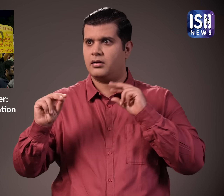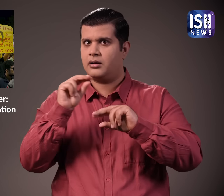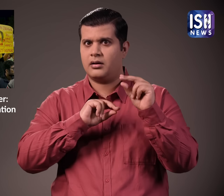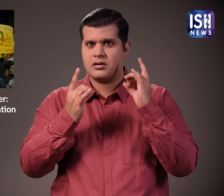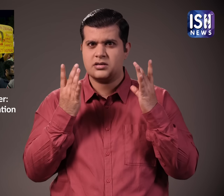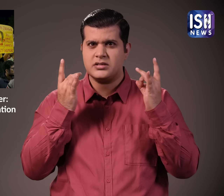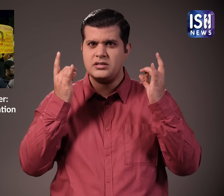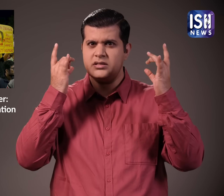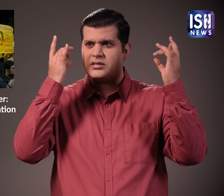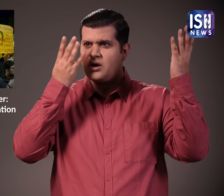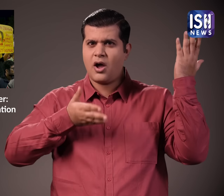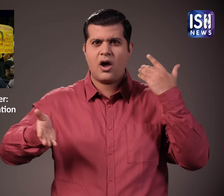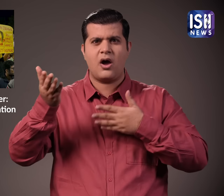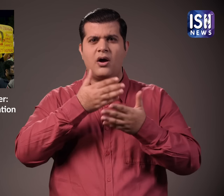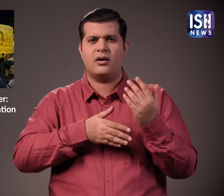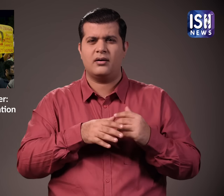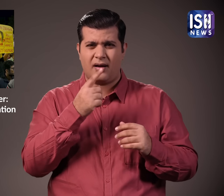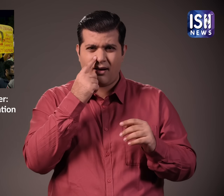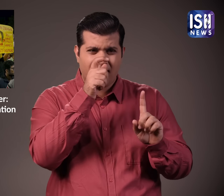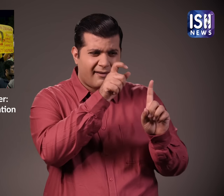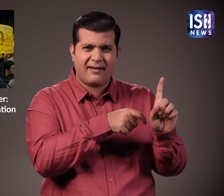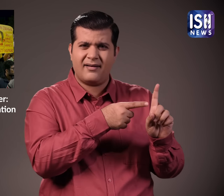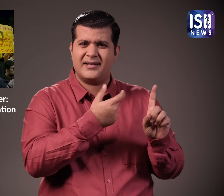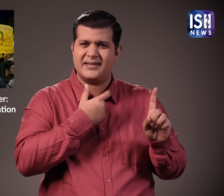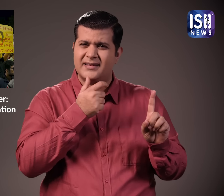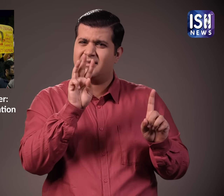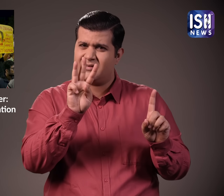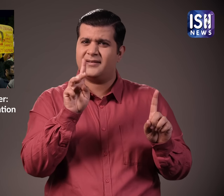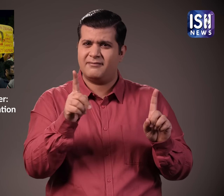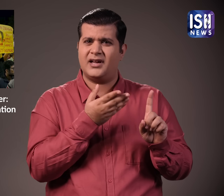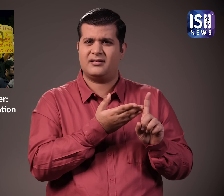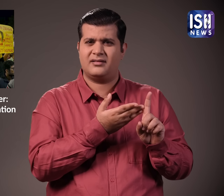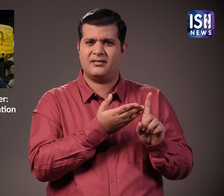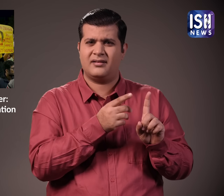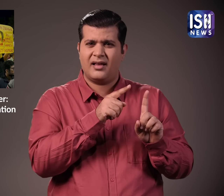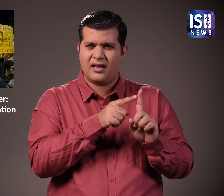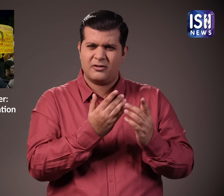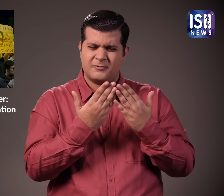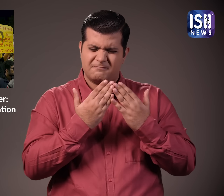This has sparked a major outrage. The girl was just 31 years old.